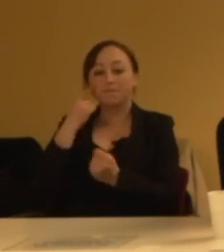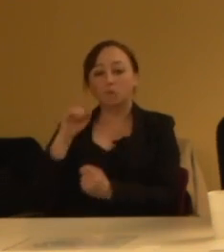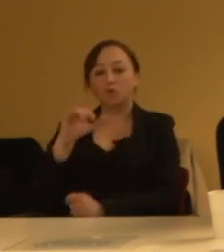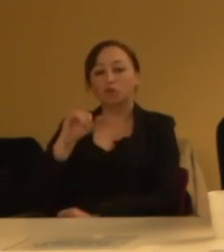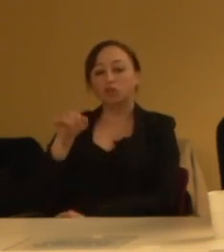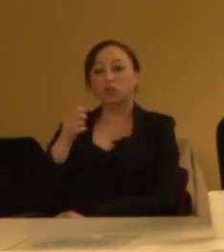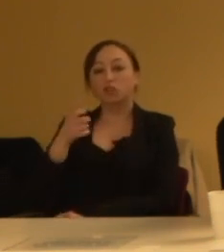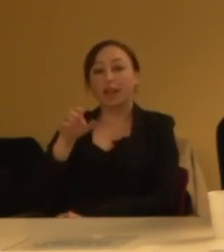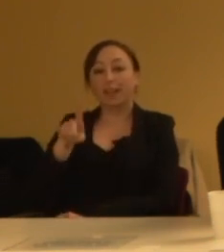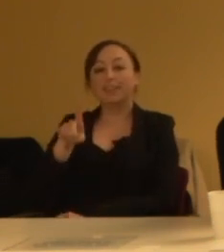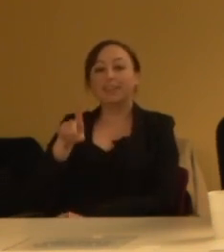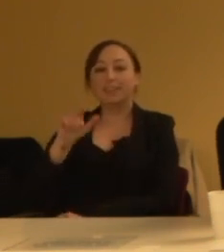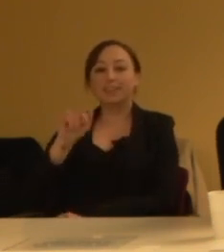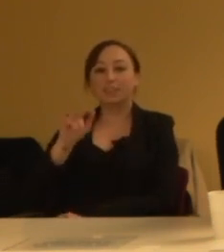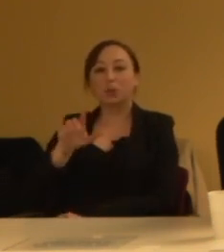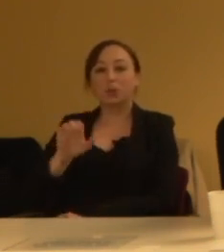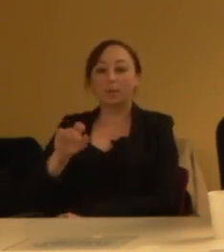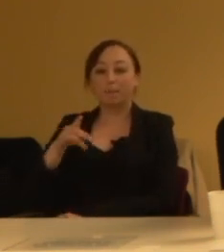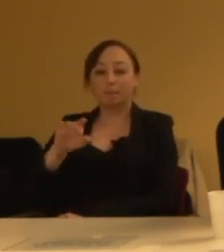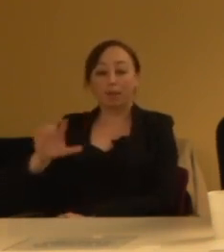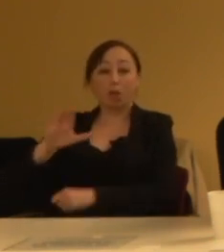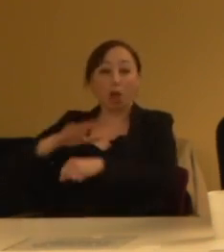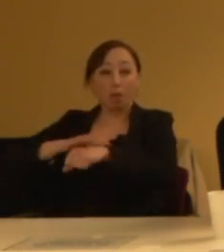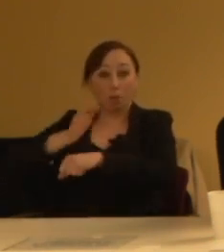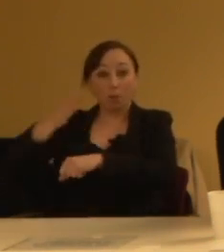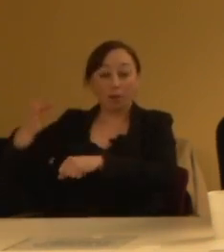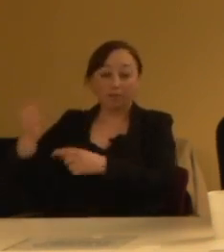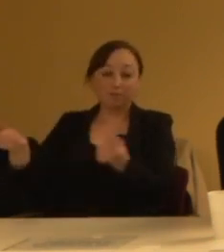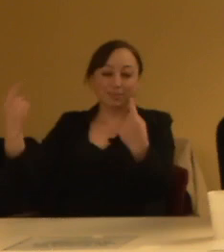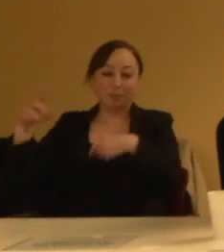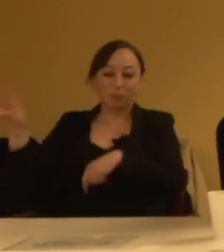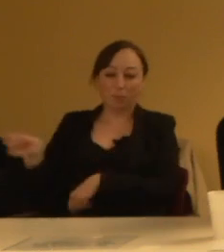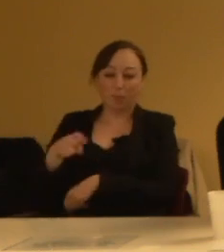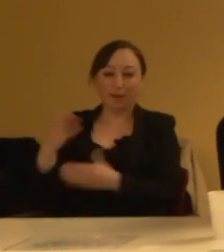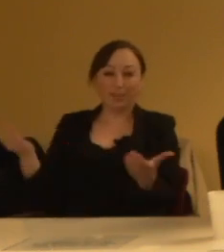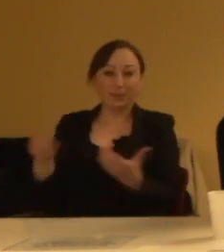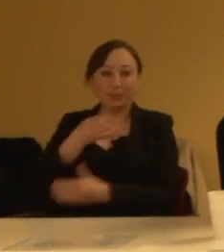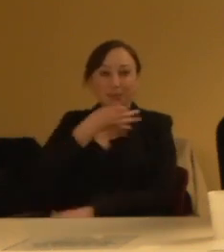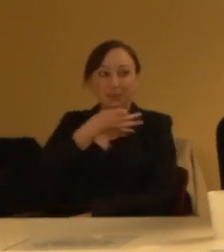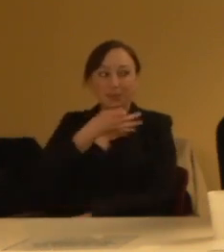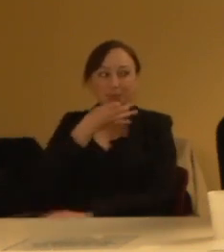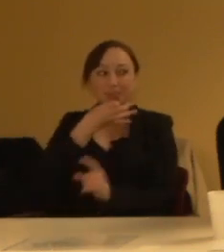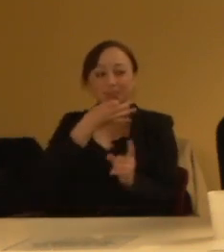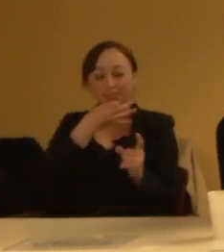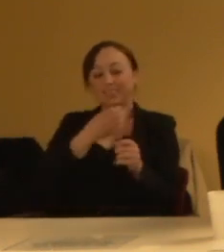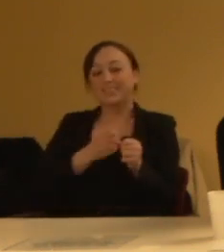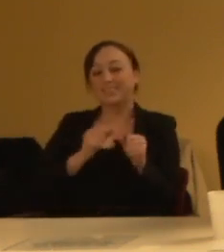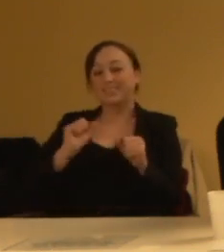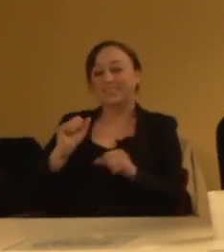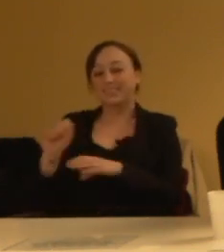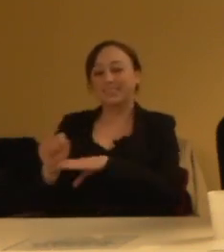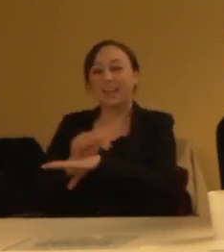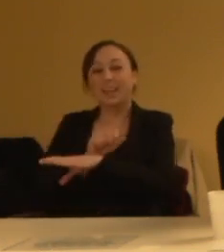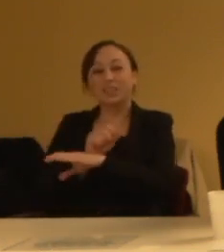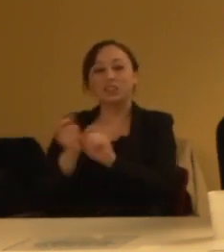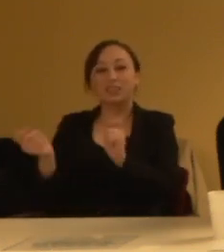of Jagged Little Pill on Broadway, which is coming here in just a couple of weeks. She is the stage adapter of Jason Reynold's book Long Way